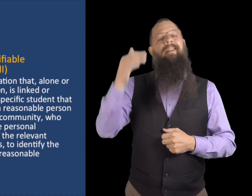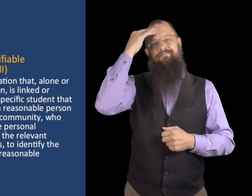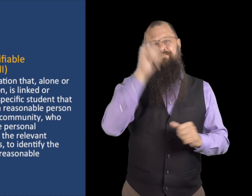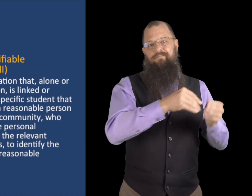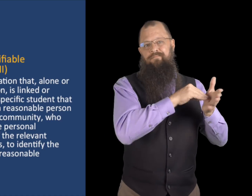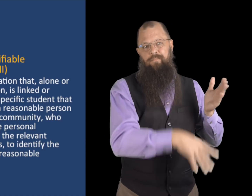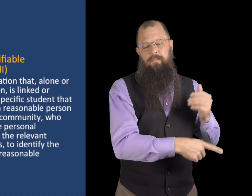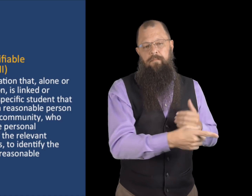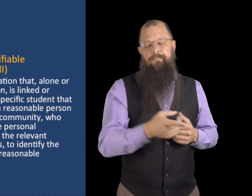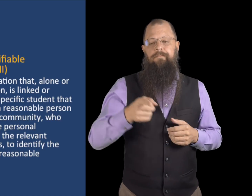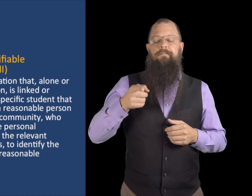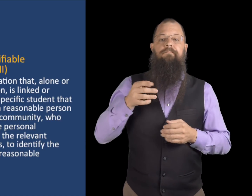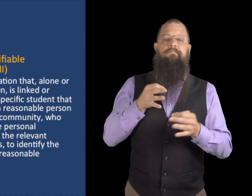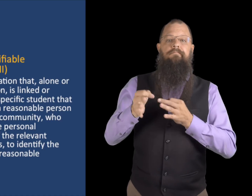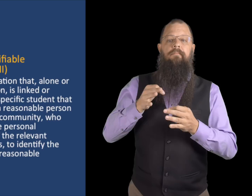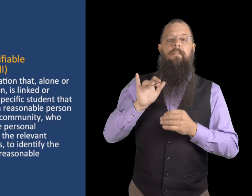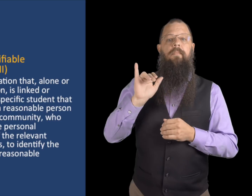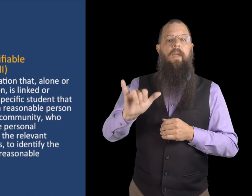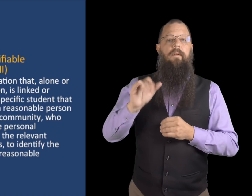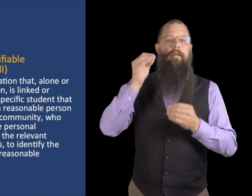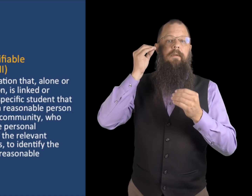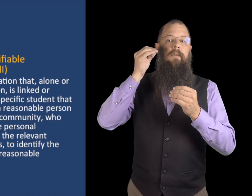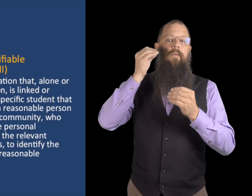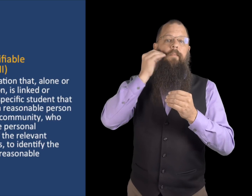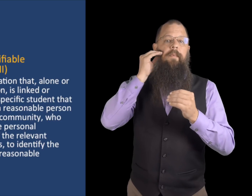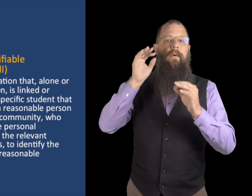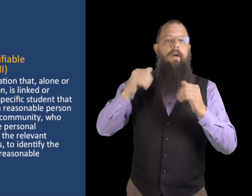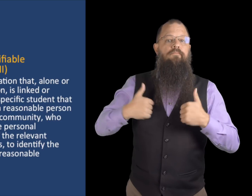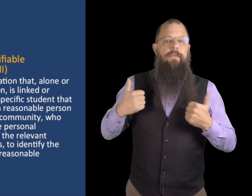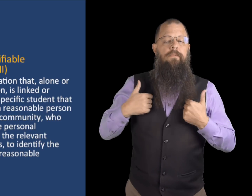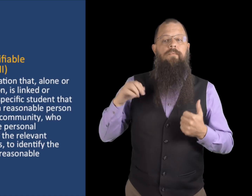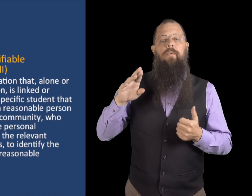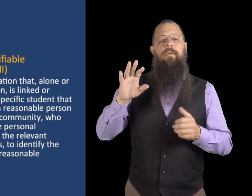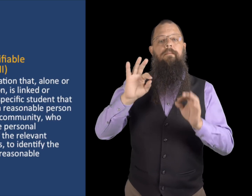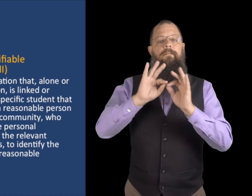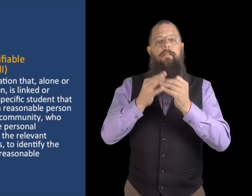For example by using a student's name, another school personnel is able to